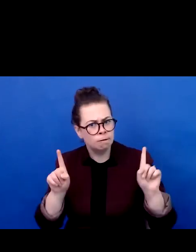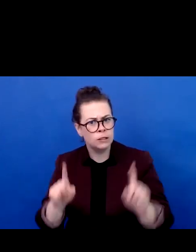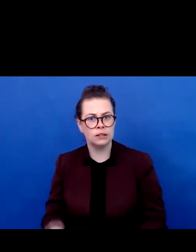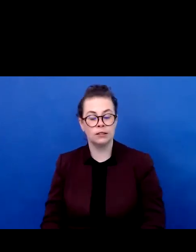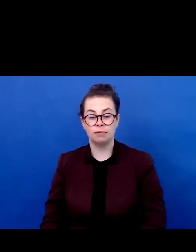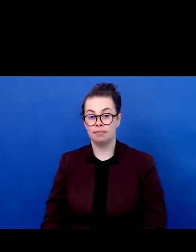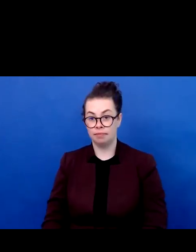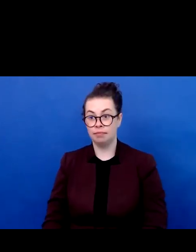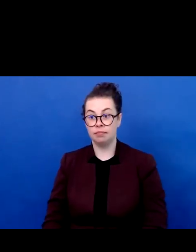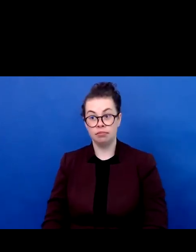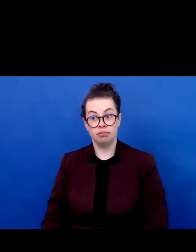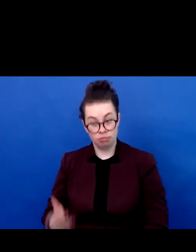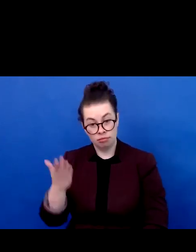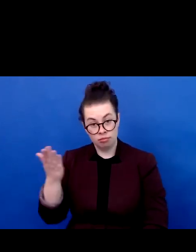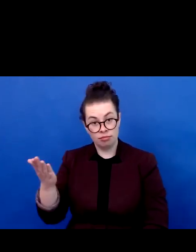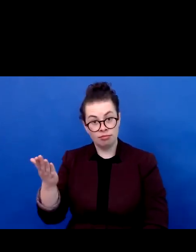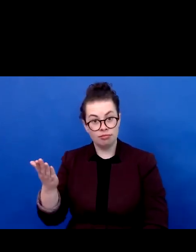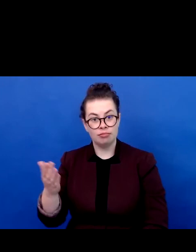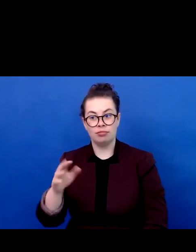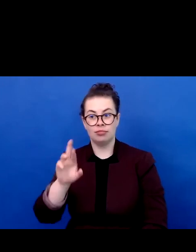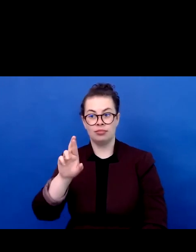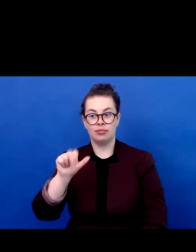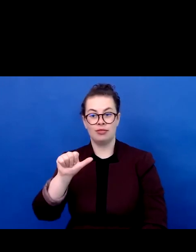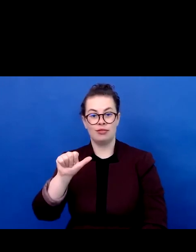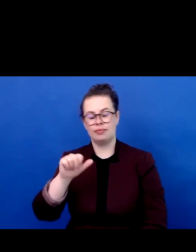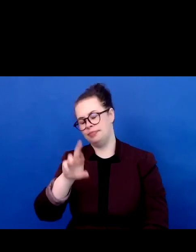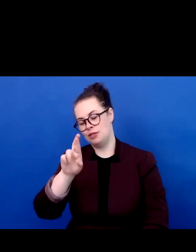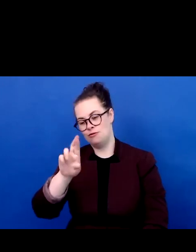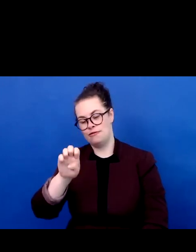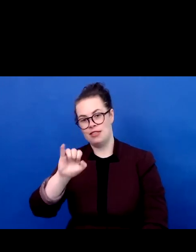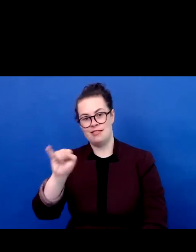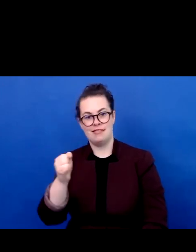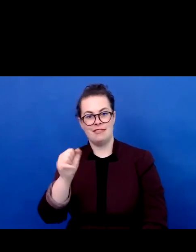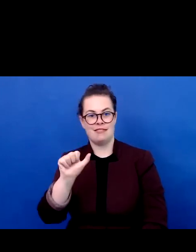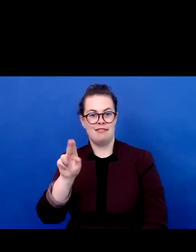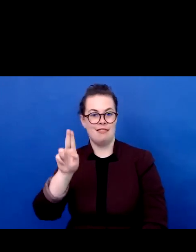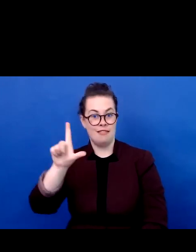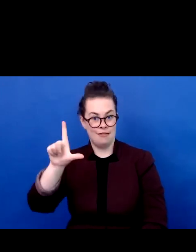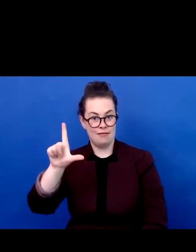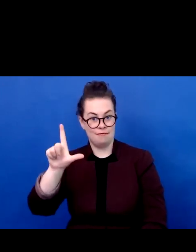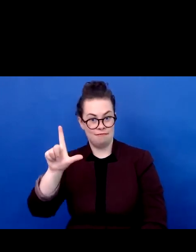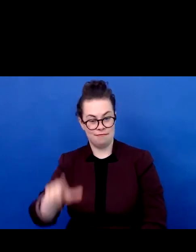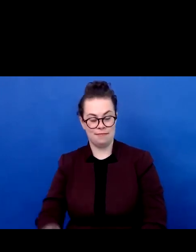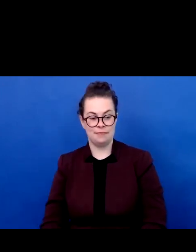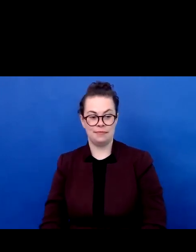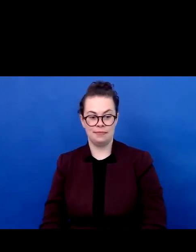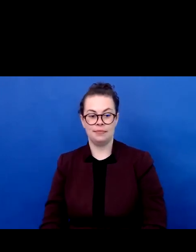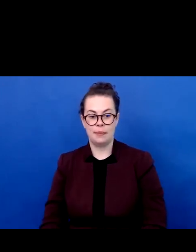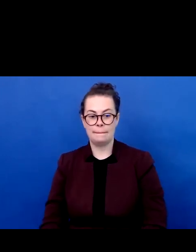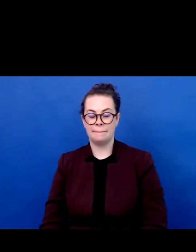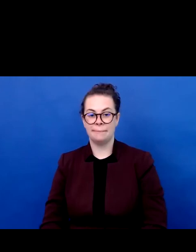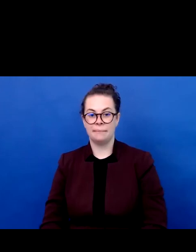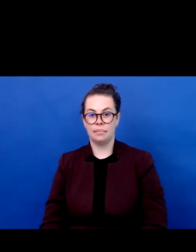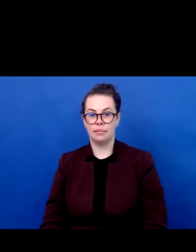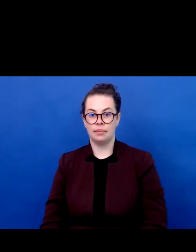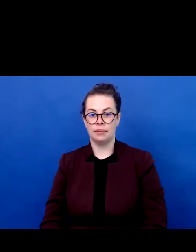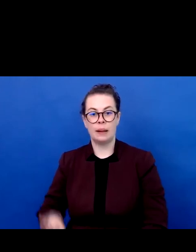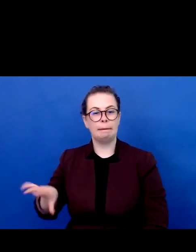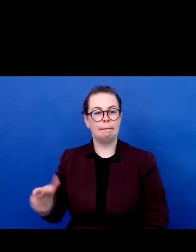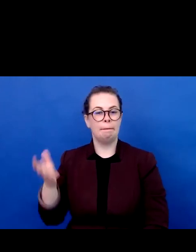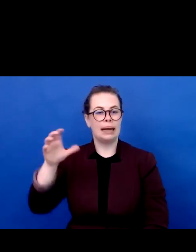yes please go ahead okay actually one one thing we need to remember and we need to